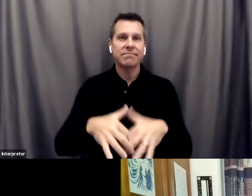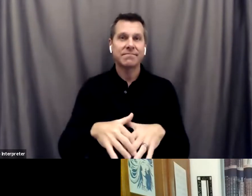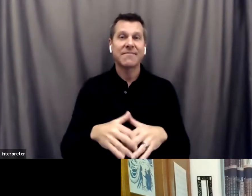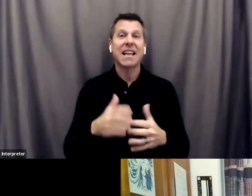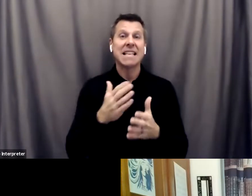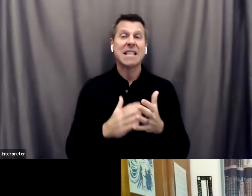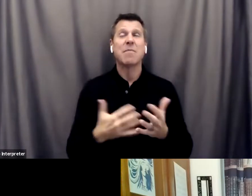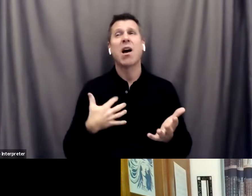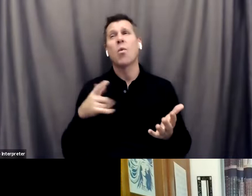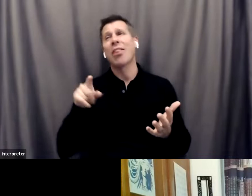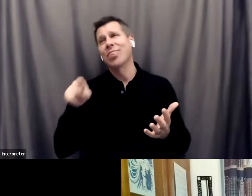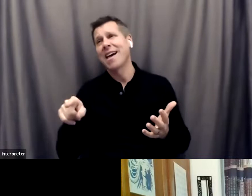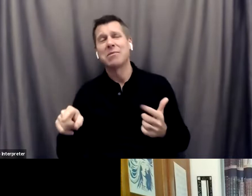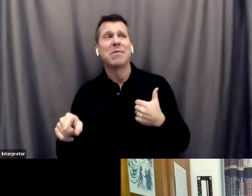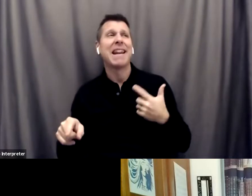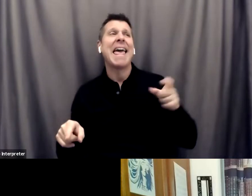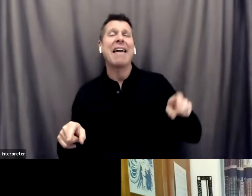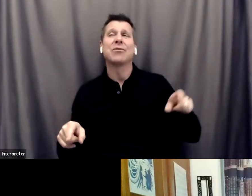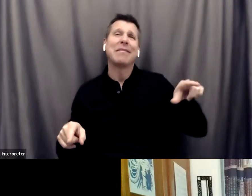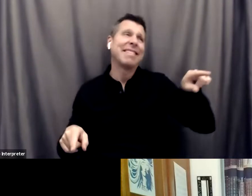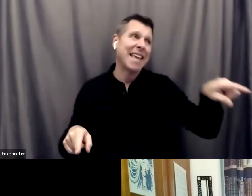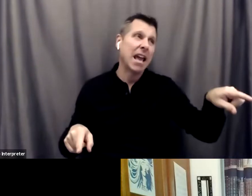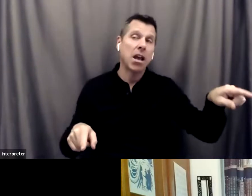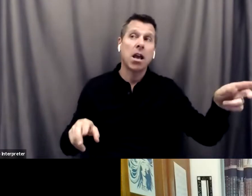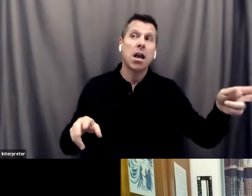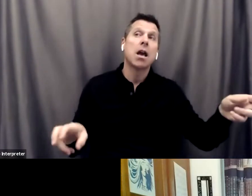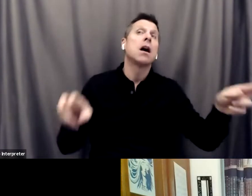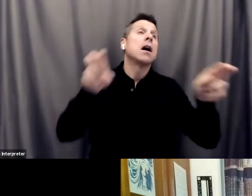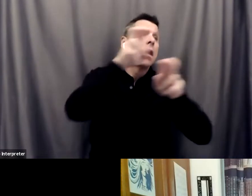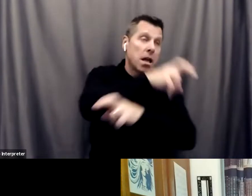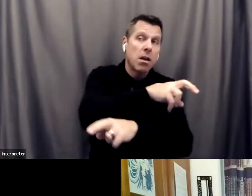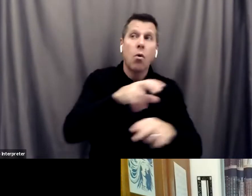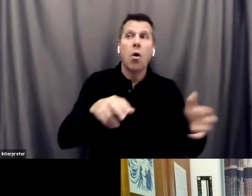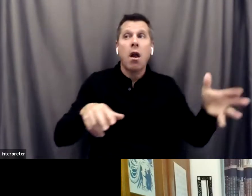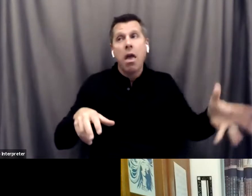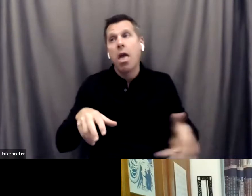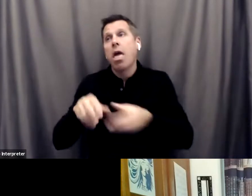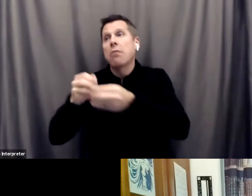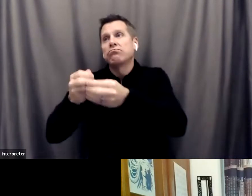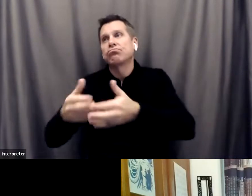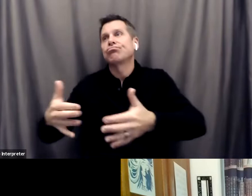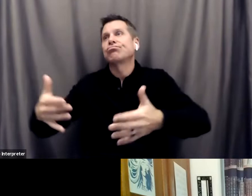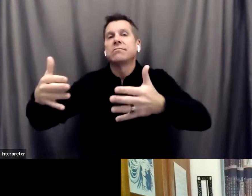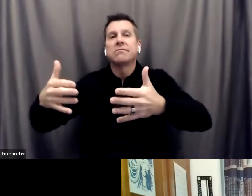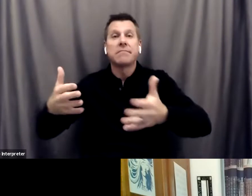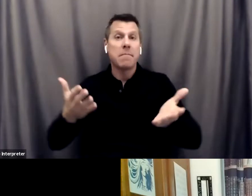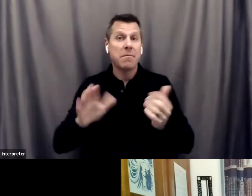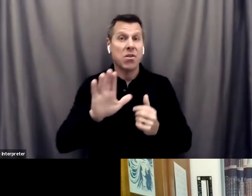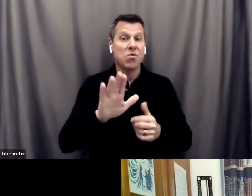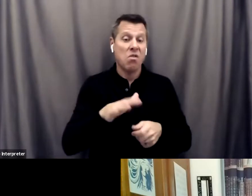one. So we're gonna see our membership go up a little bit there. But if you are concerned that maybe your area isn't represented, you